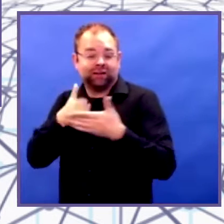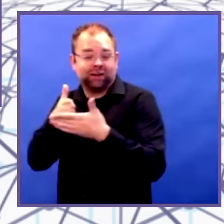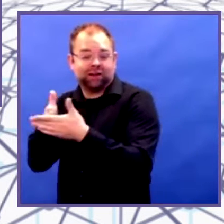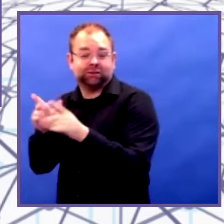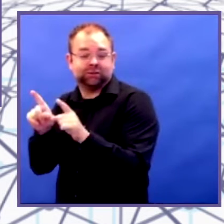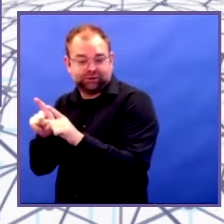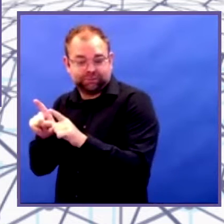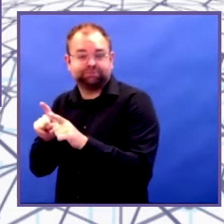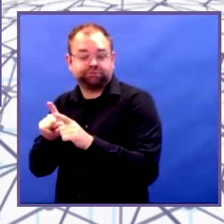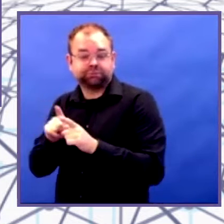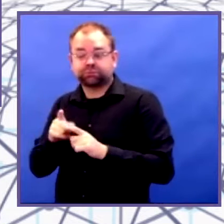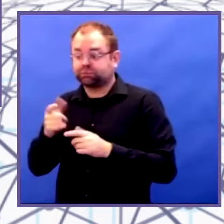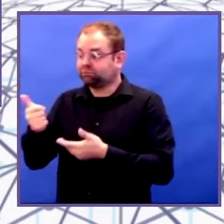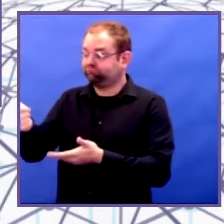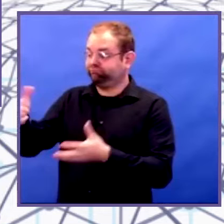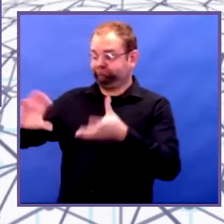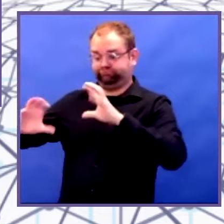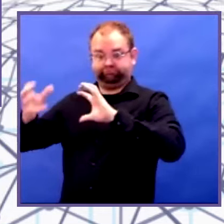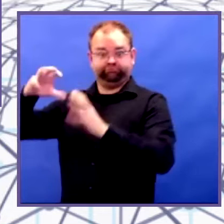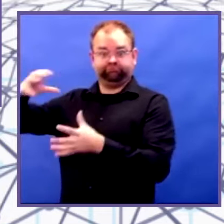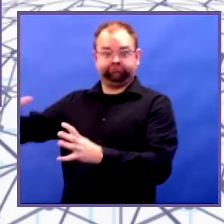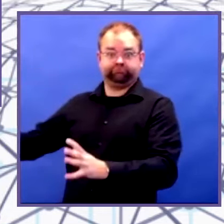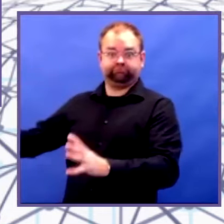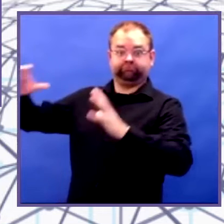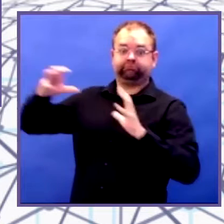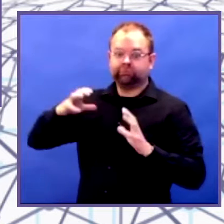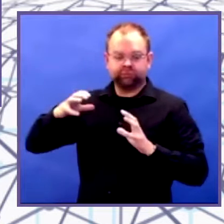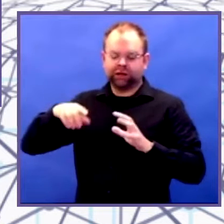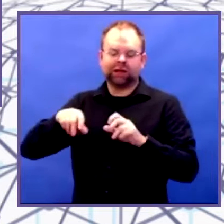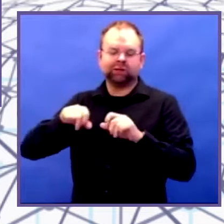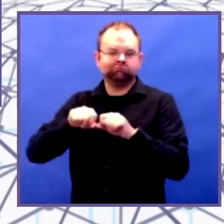our headquarters for specialist appointments for their children's.